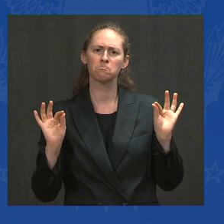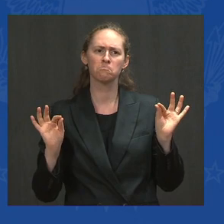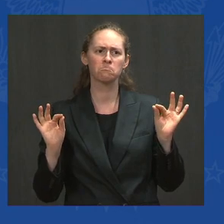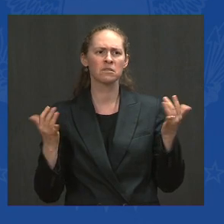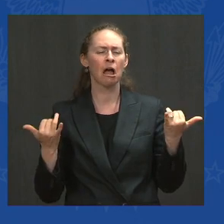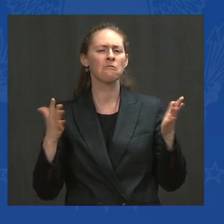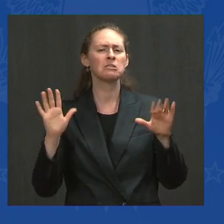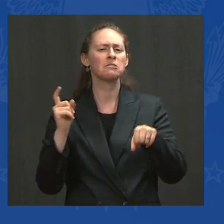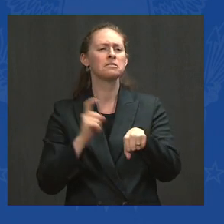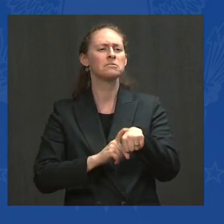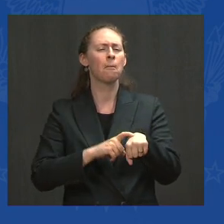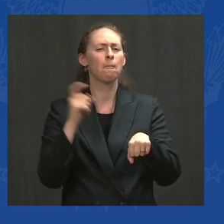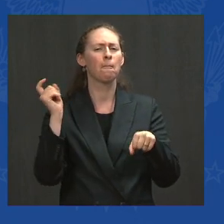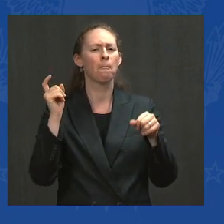decision and, quite frankly, overdue.